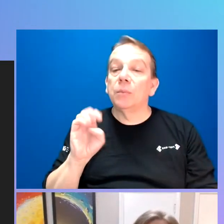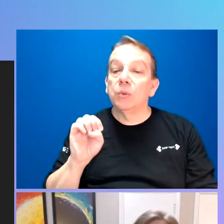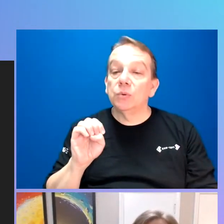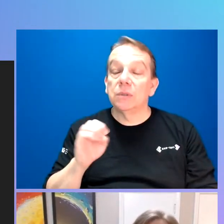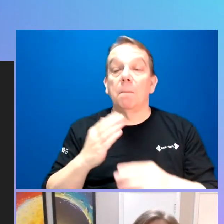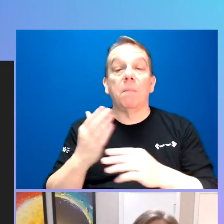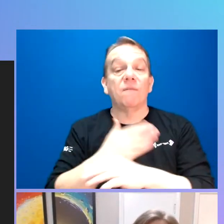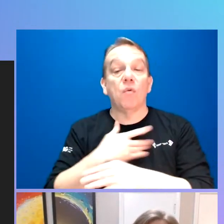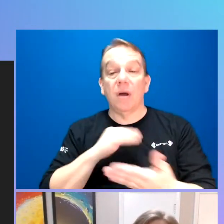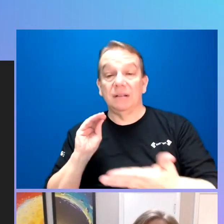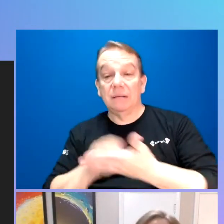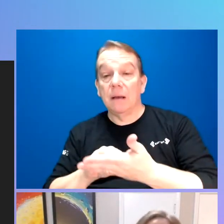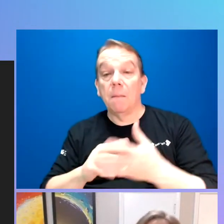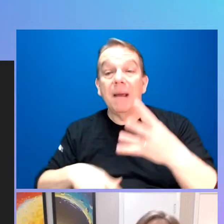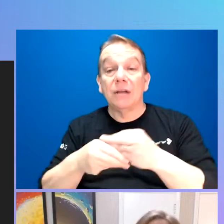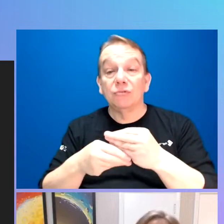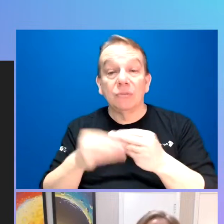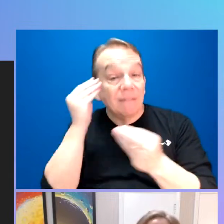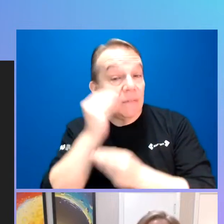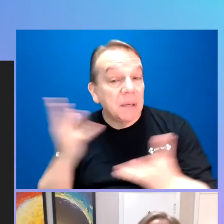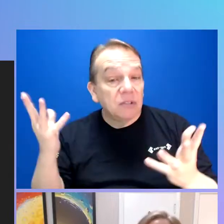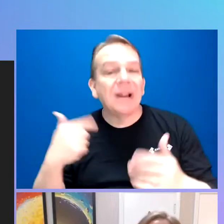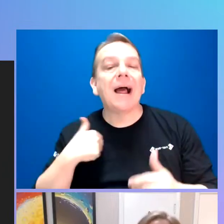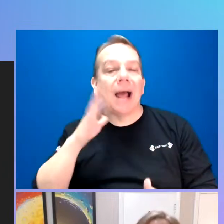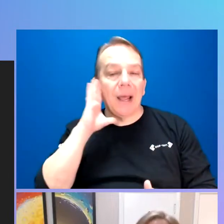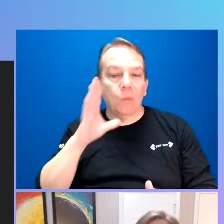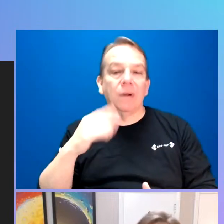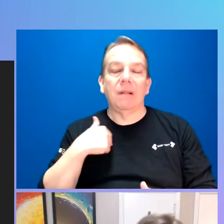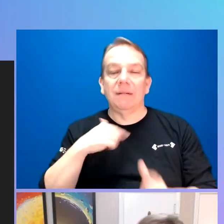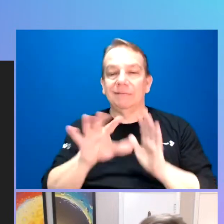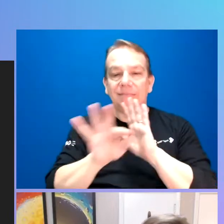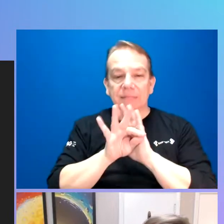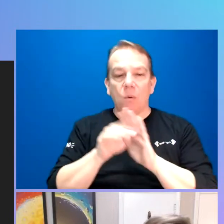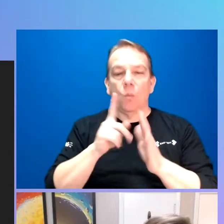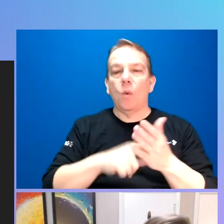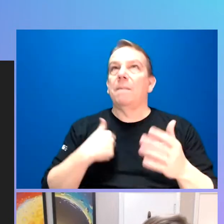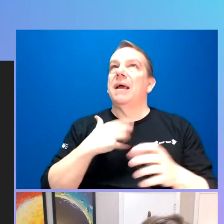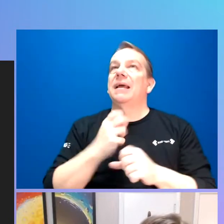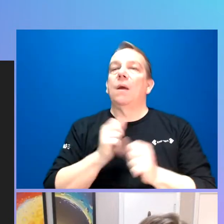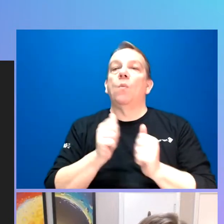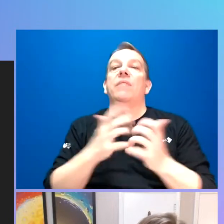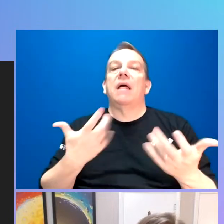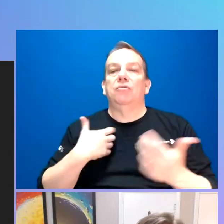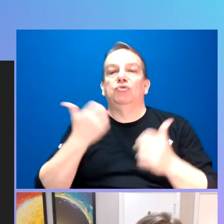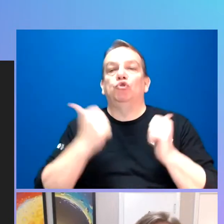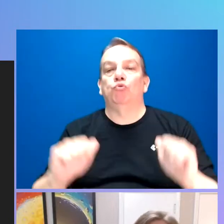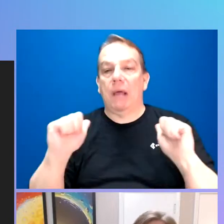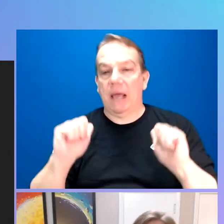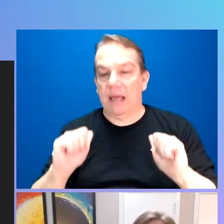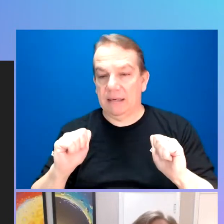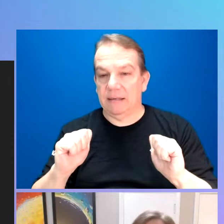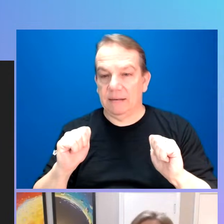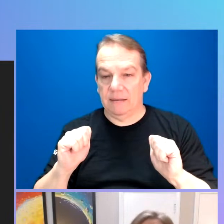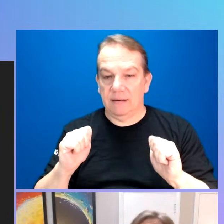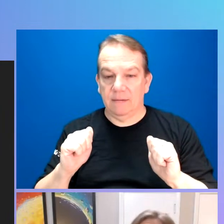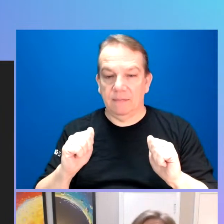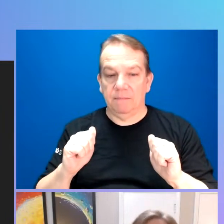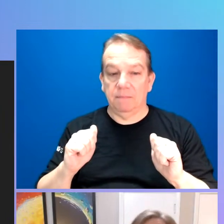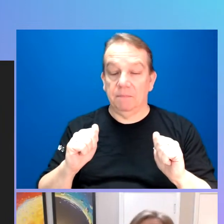any extra content, I'm going to think about what am I going to